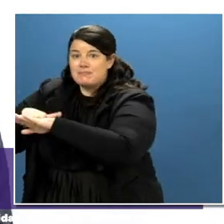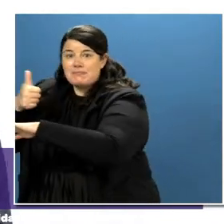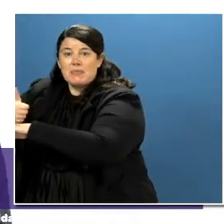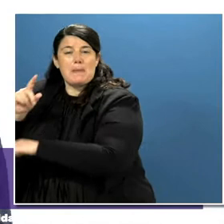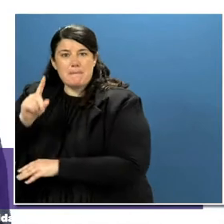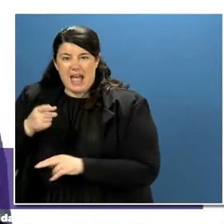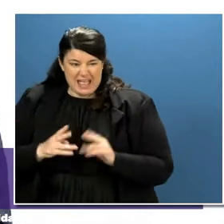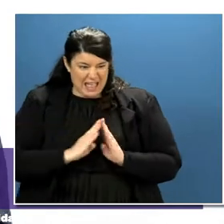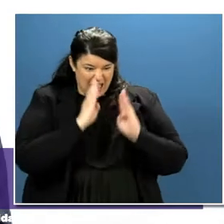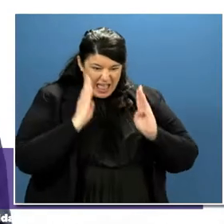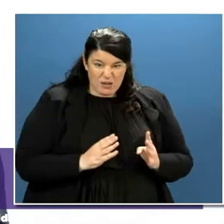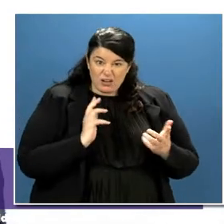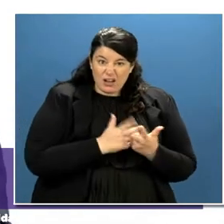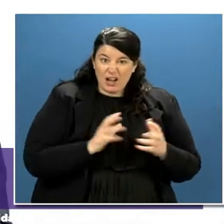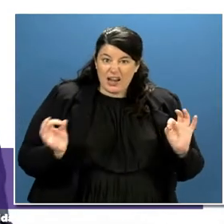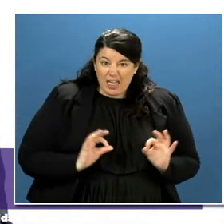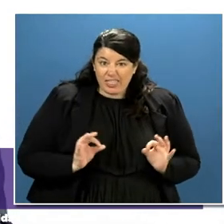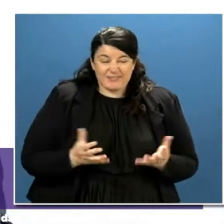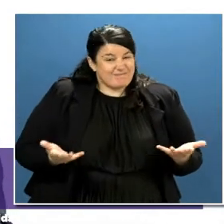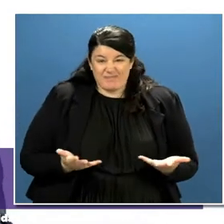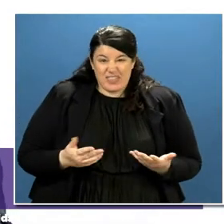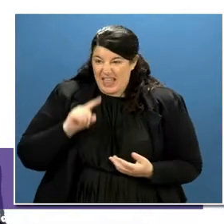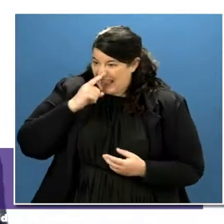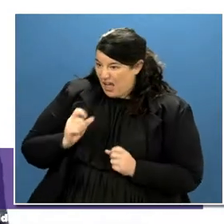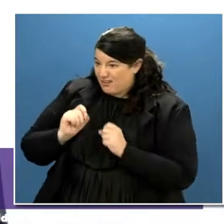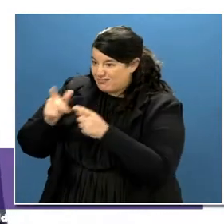housing for the person, they are never going to be able to seek employment.